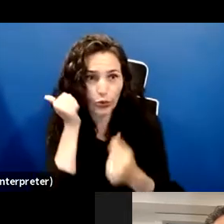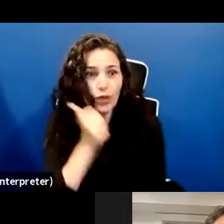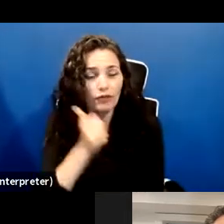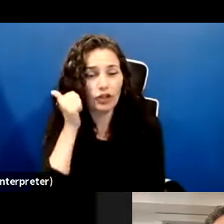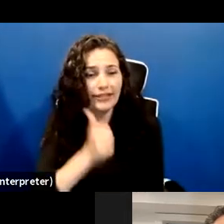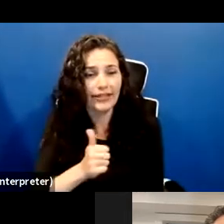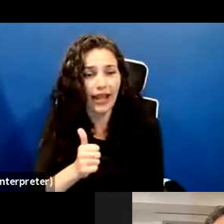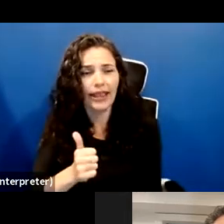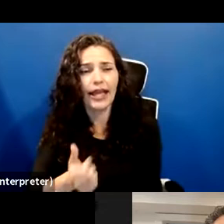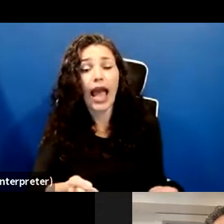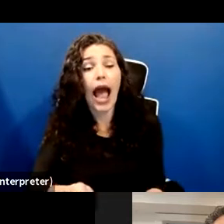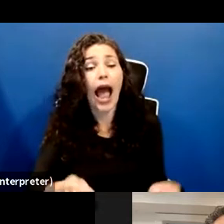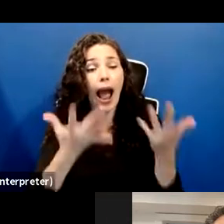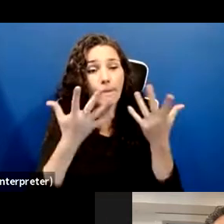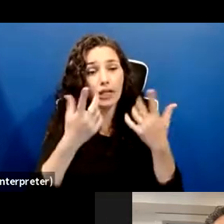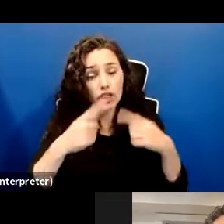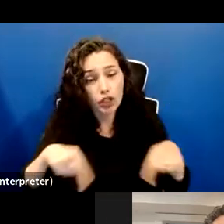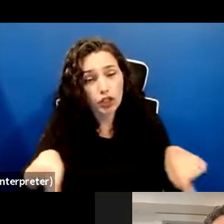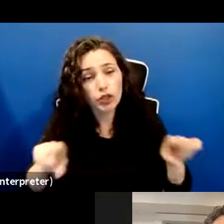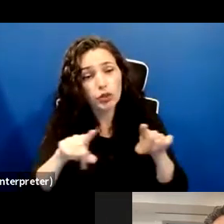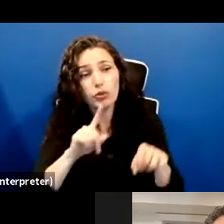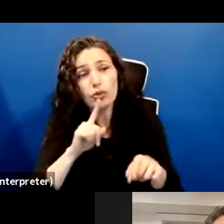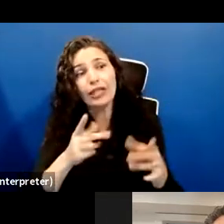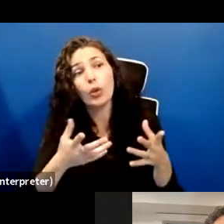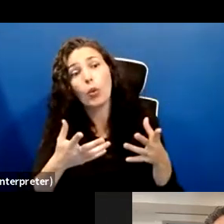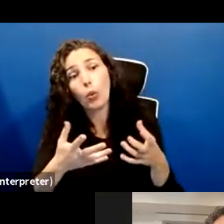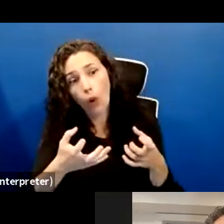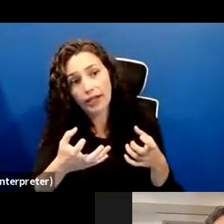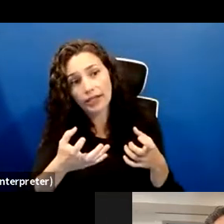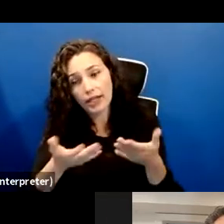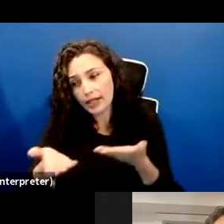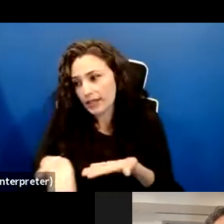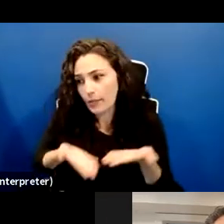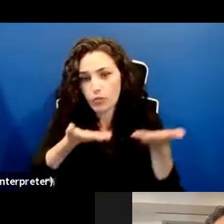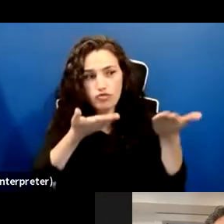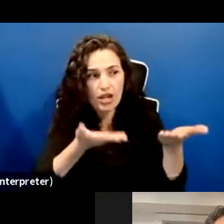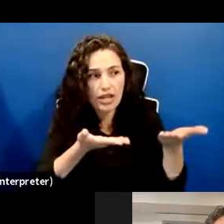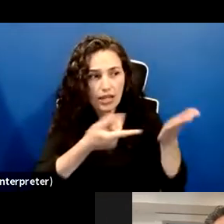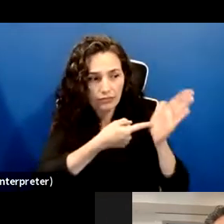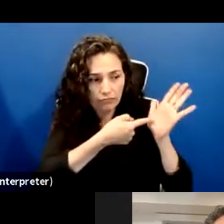How much did you sort of want to bring in those ideas too, to sort of show that this is